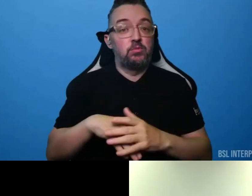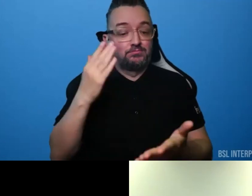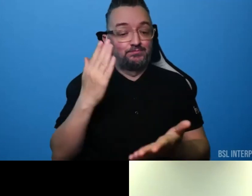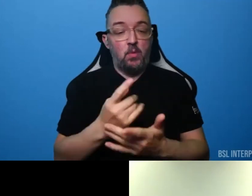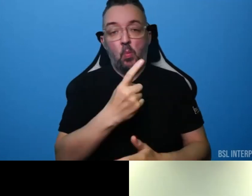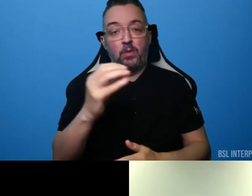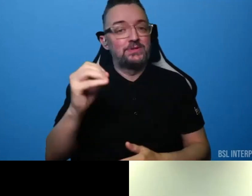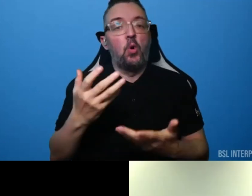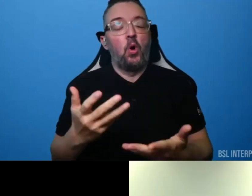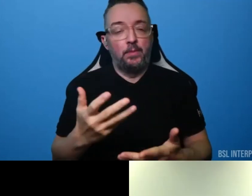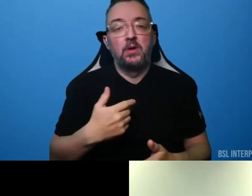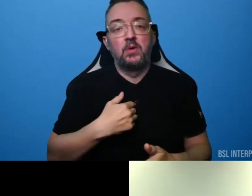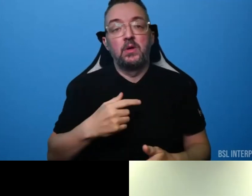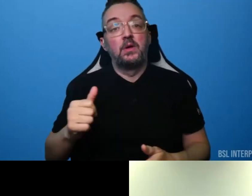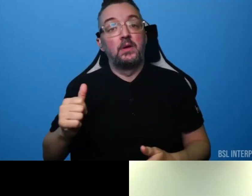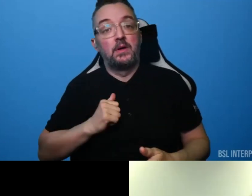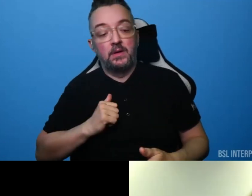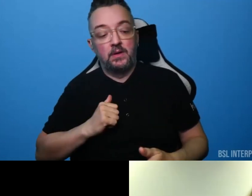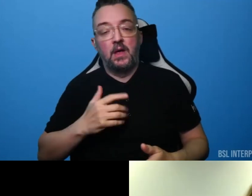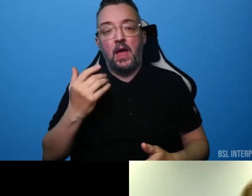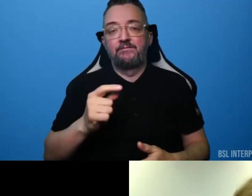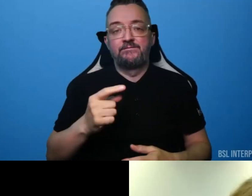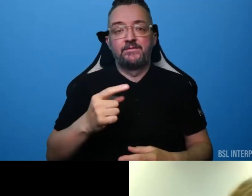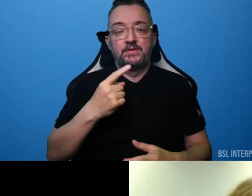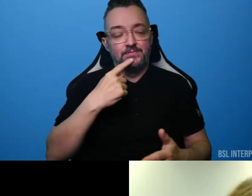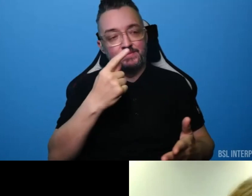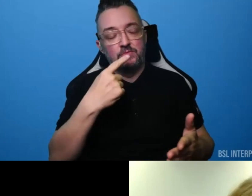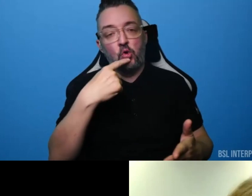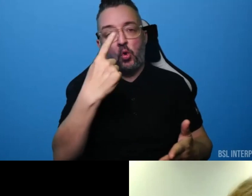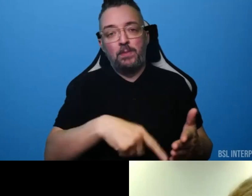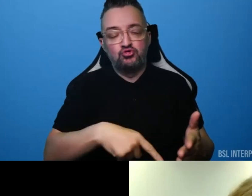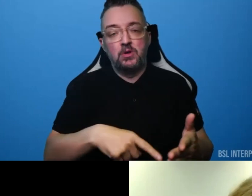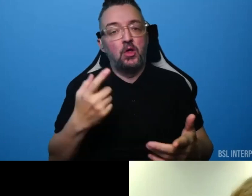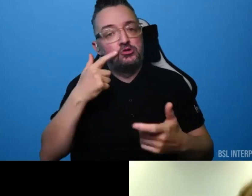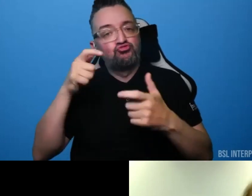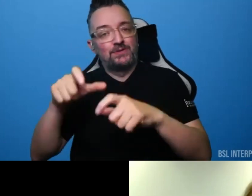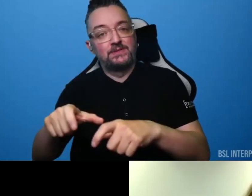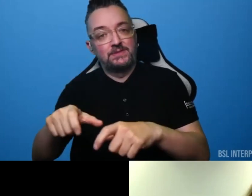But we're looking at a commission and a residency as well in the museum